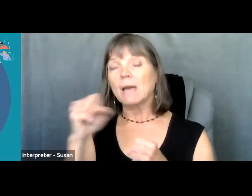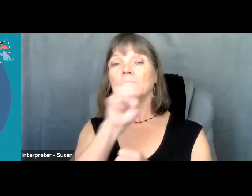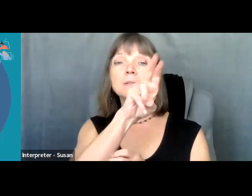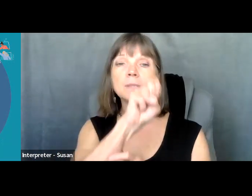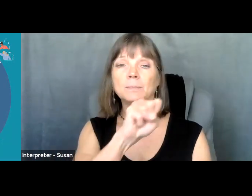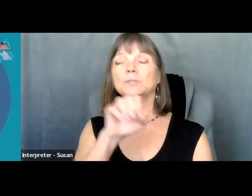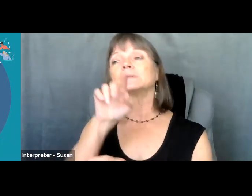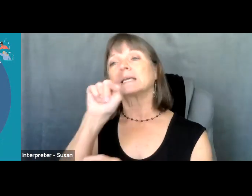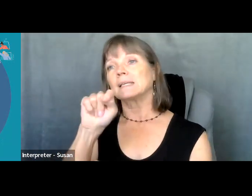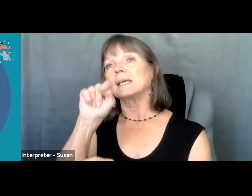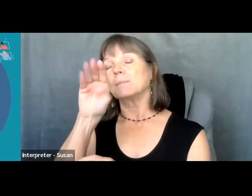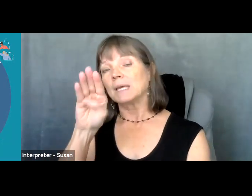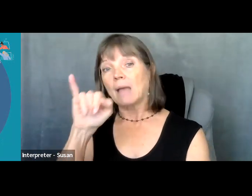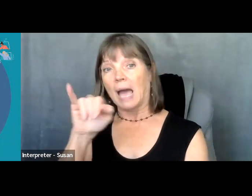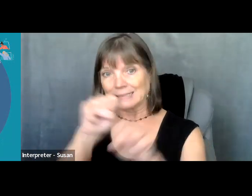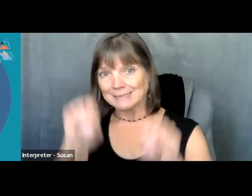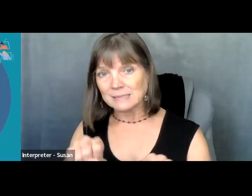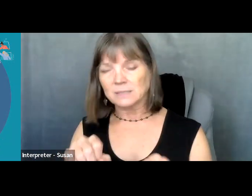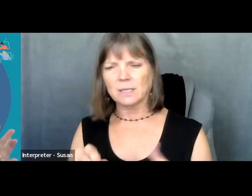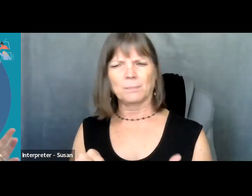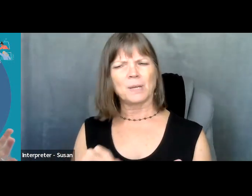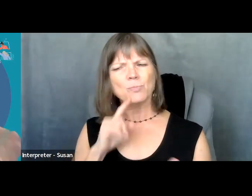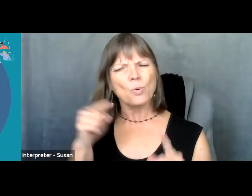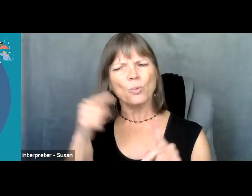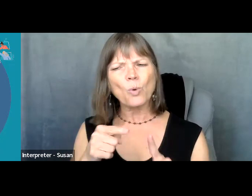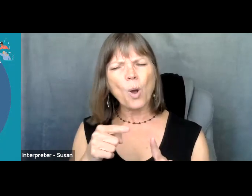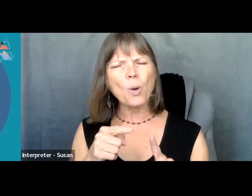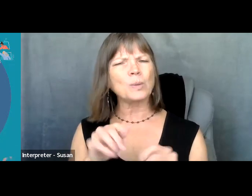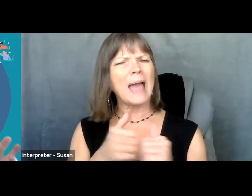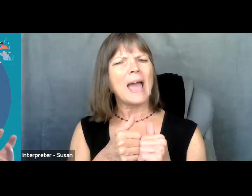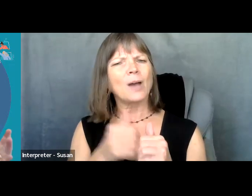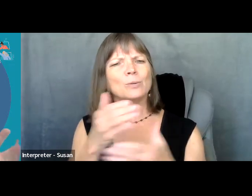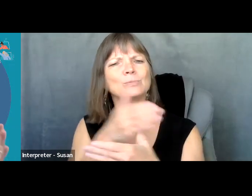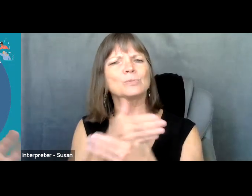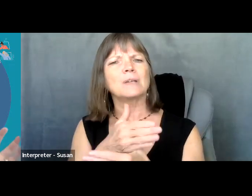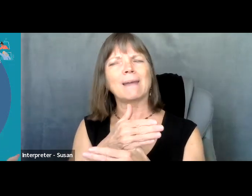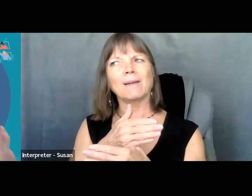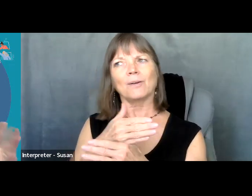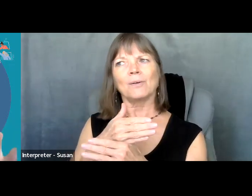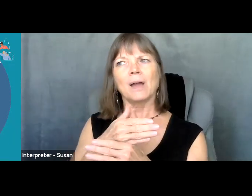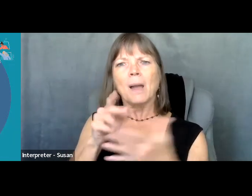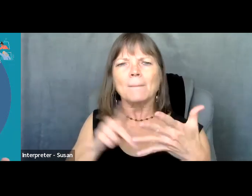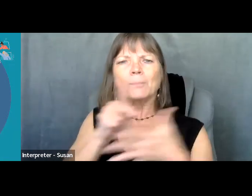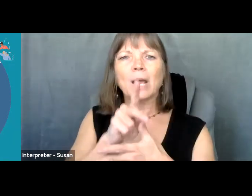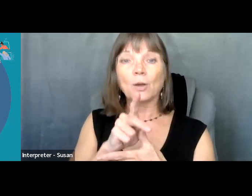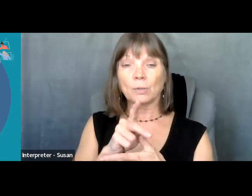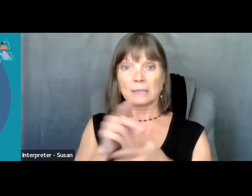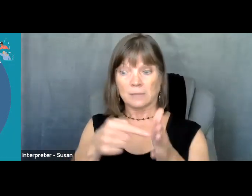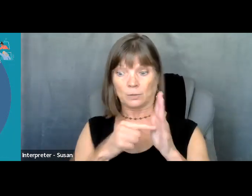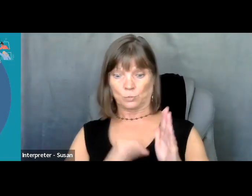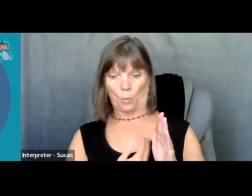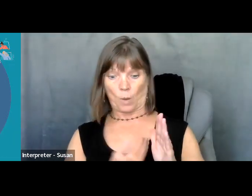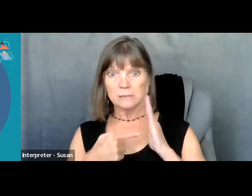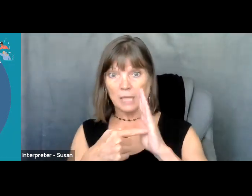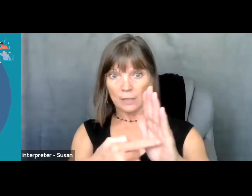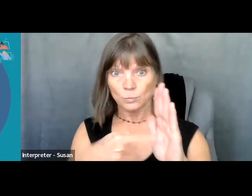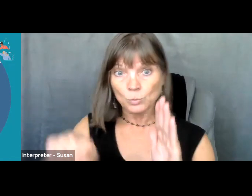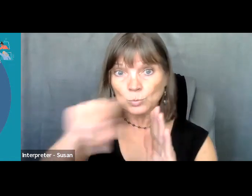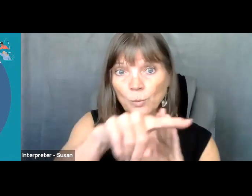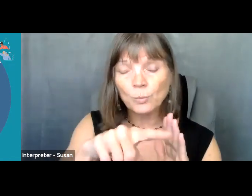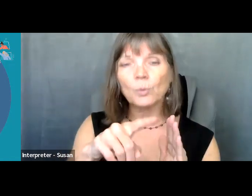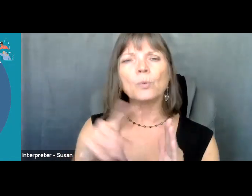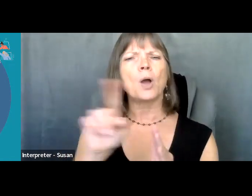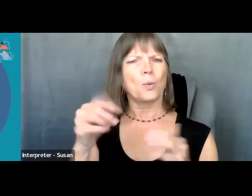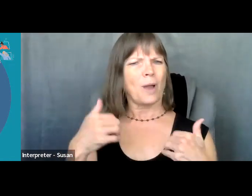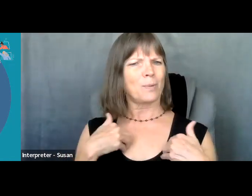Kelly Crosbie (she/her): So the goal was just to have a tool that highlighted areas of shared priorities, and to show us in new areas where we have opportunities to improve,